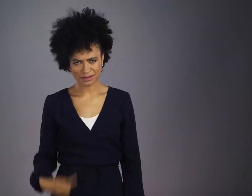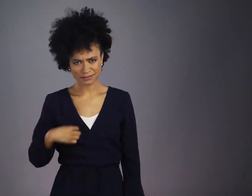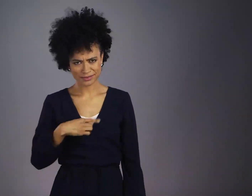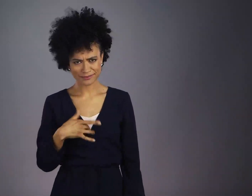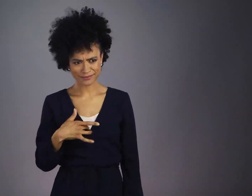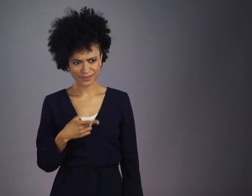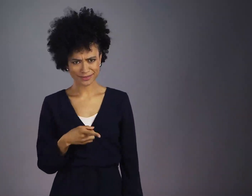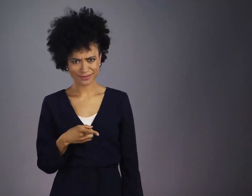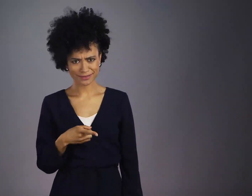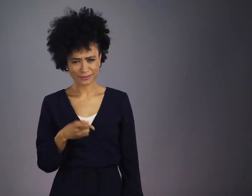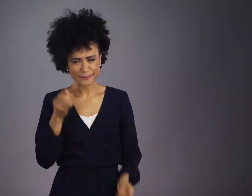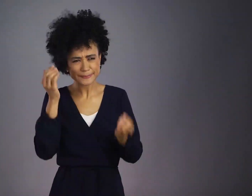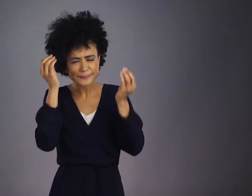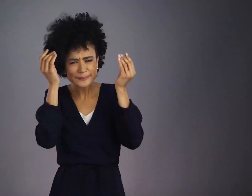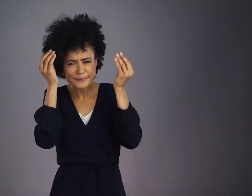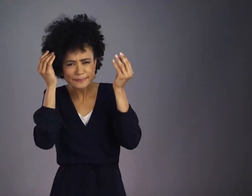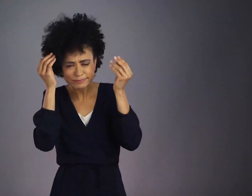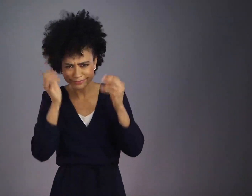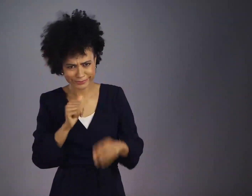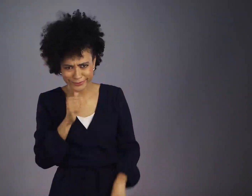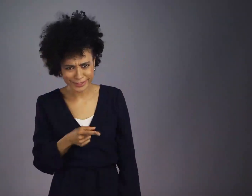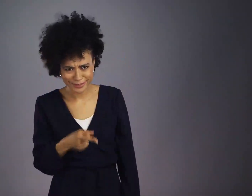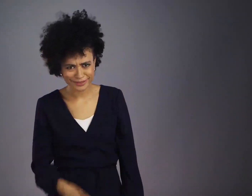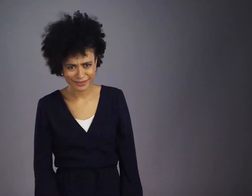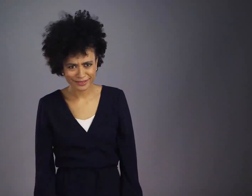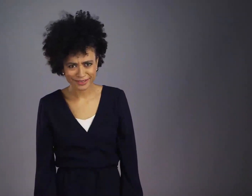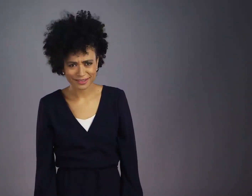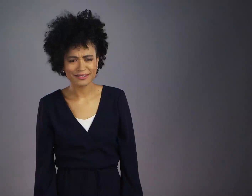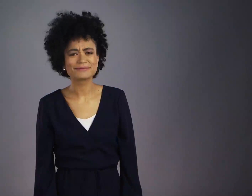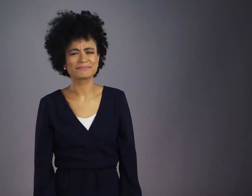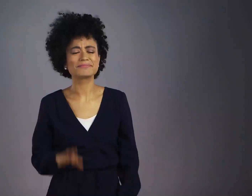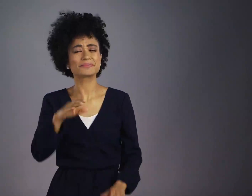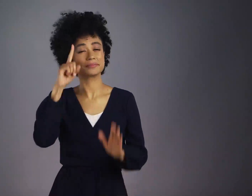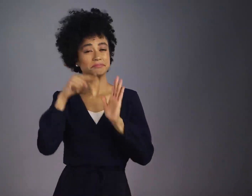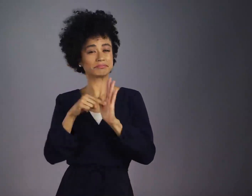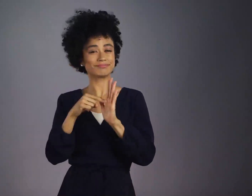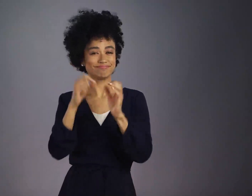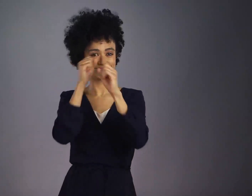We feel a man is unthinking when he says that sobriety is enough.